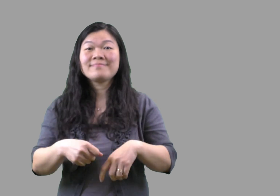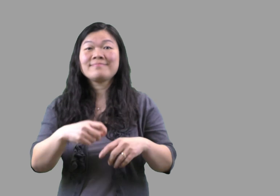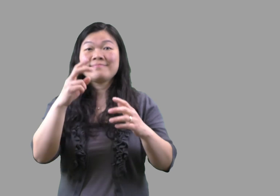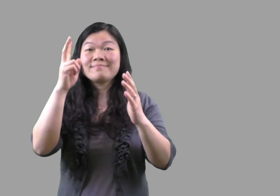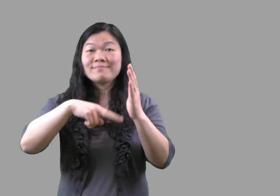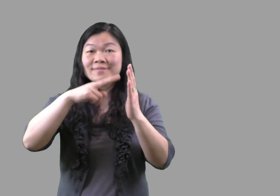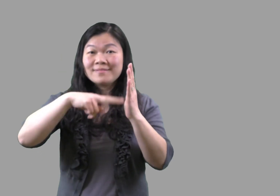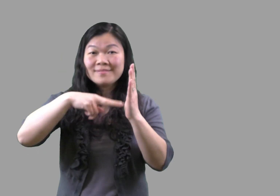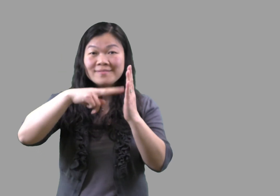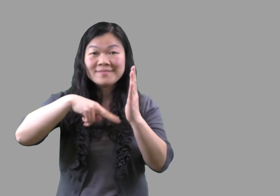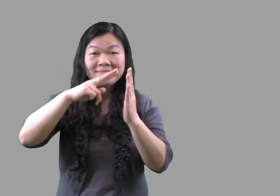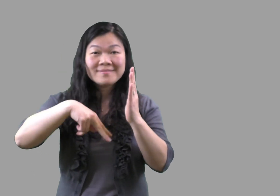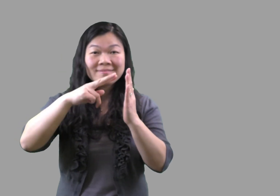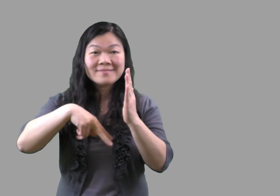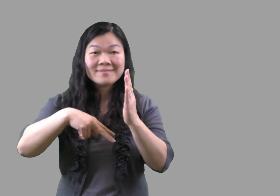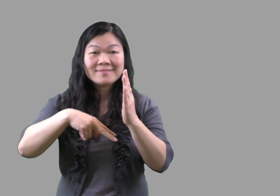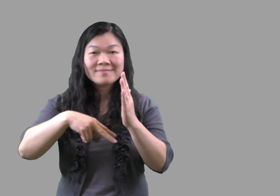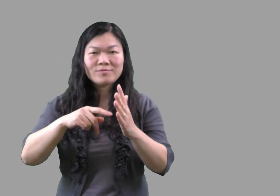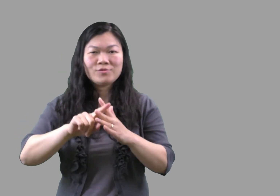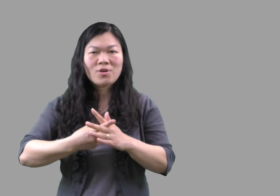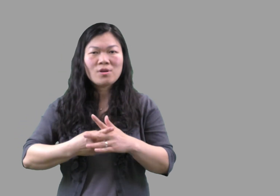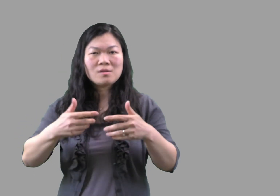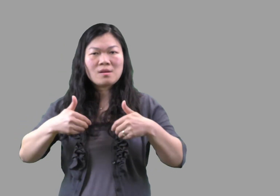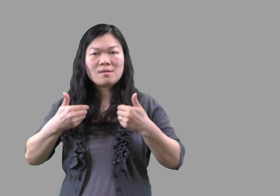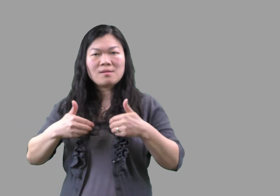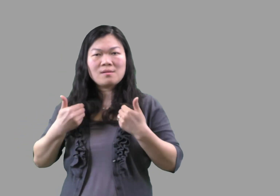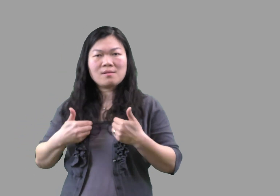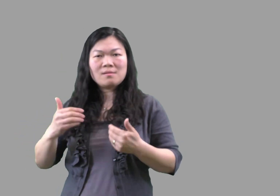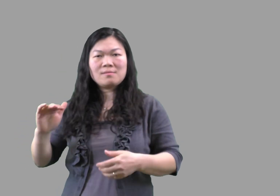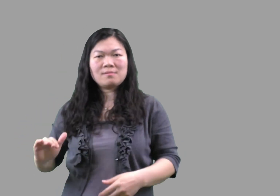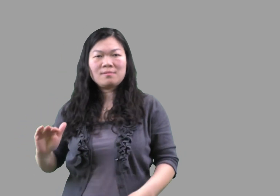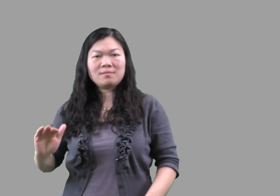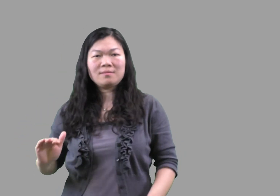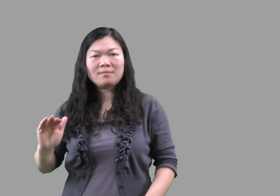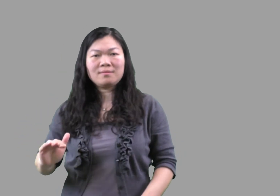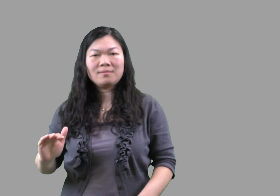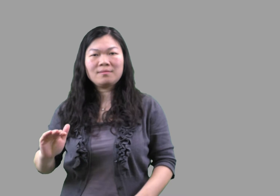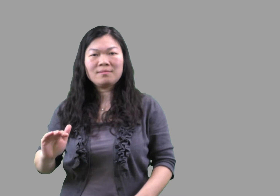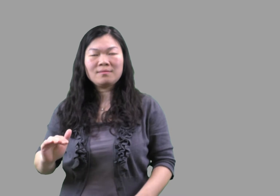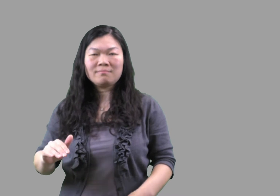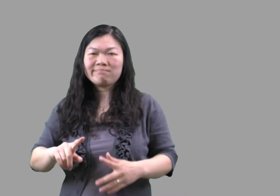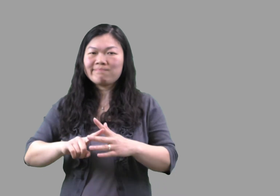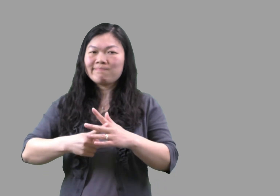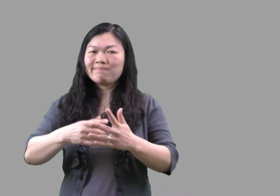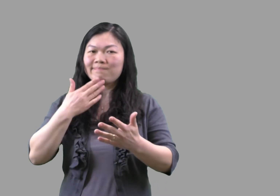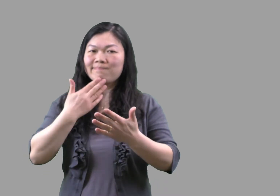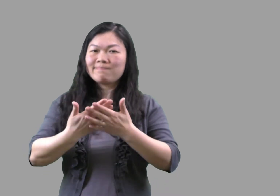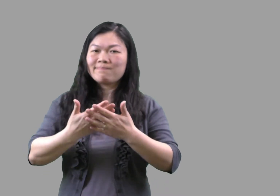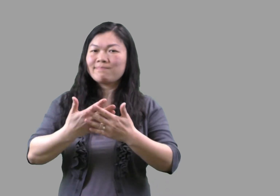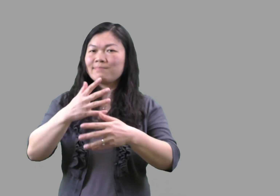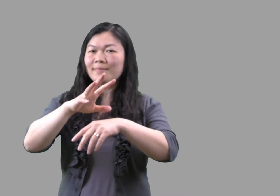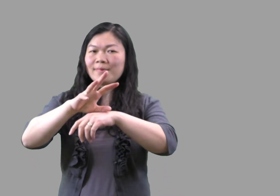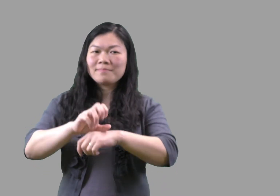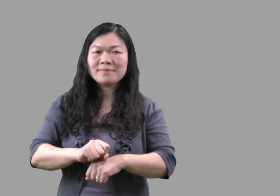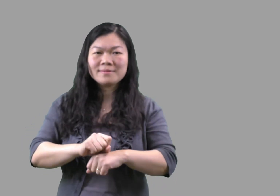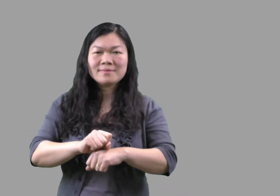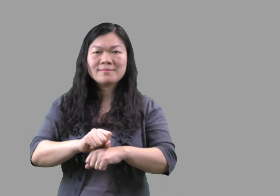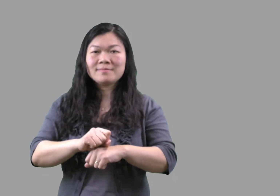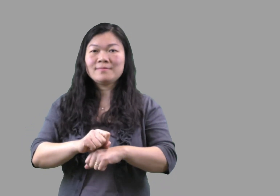Reading should start at a young age, so that they can develop good reading habits.